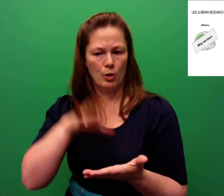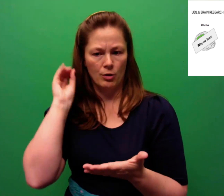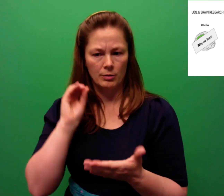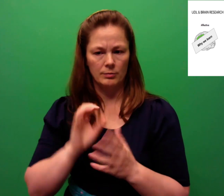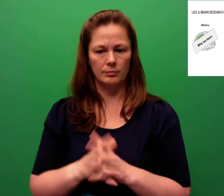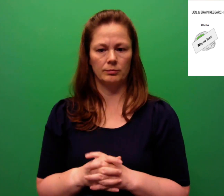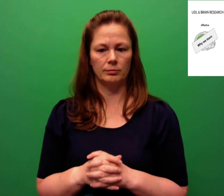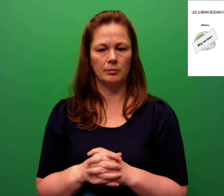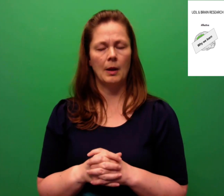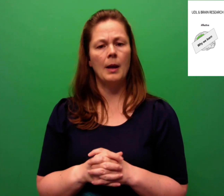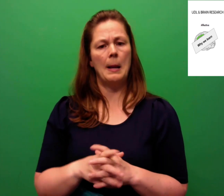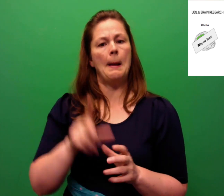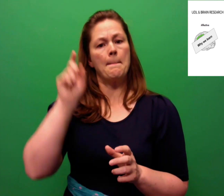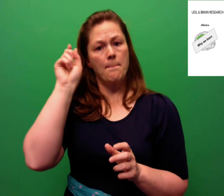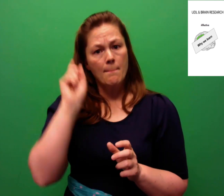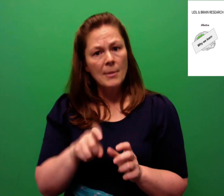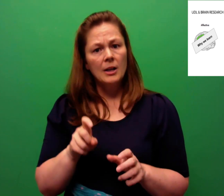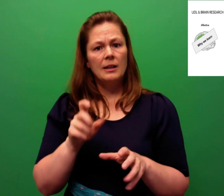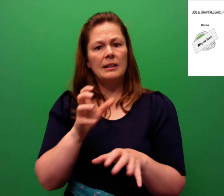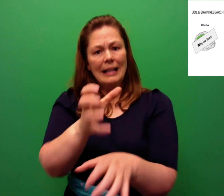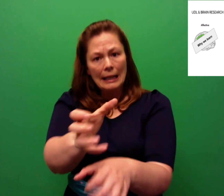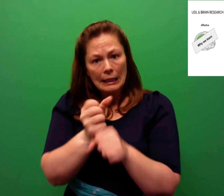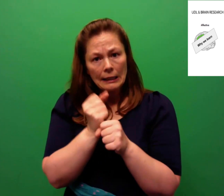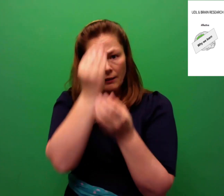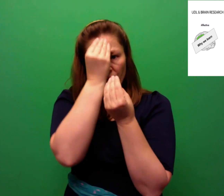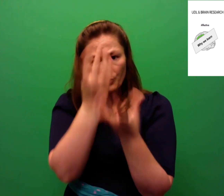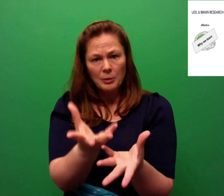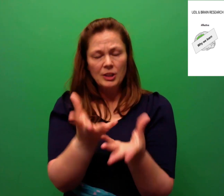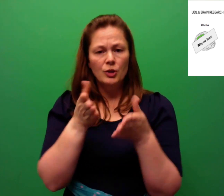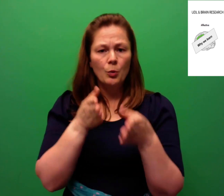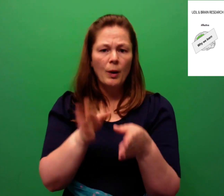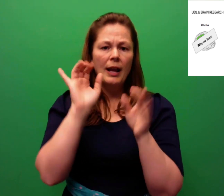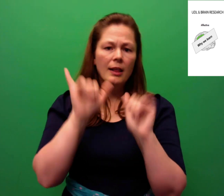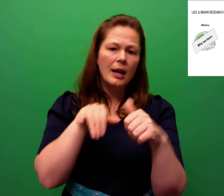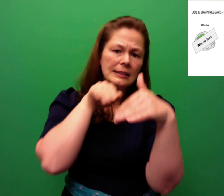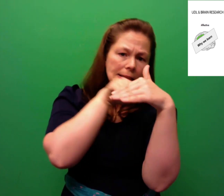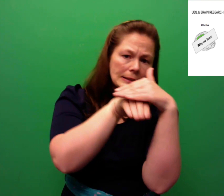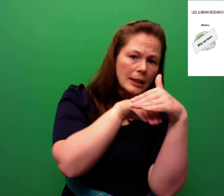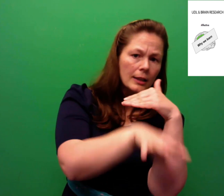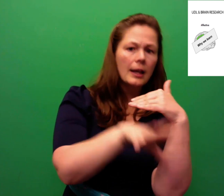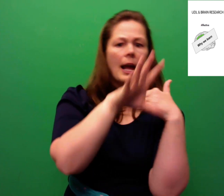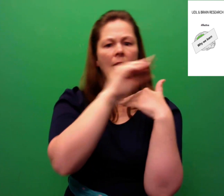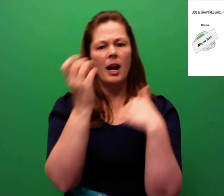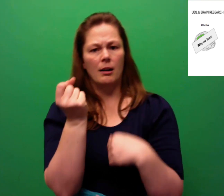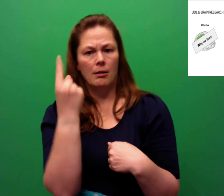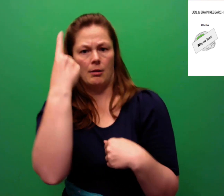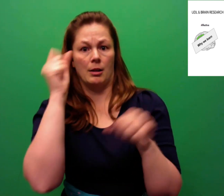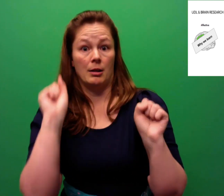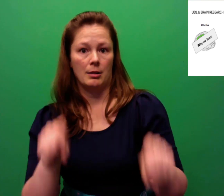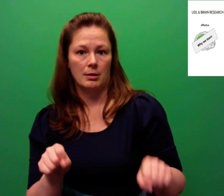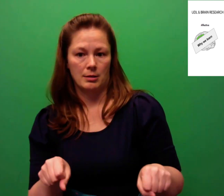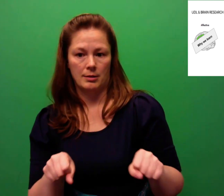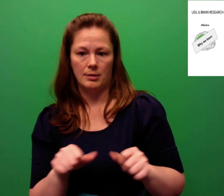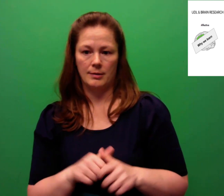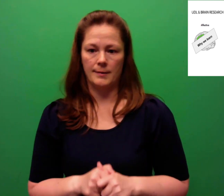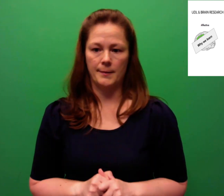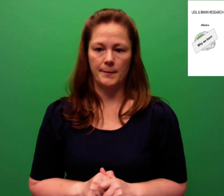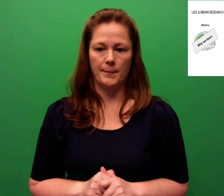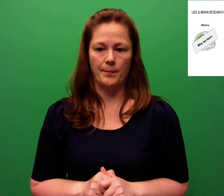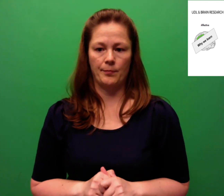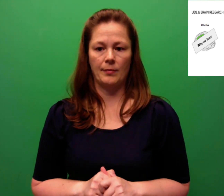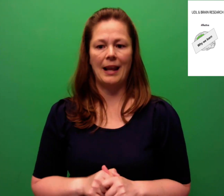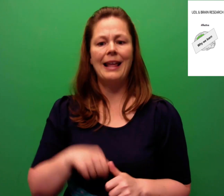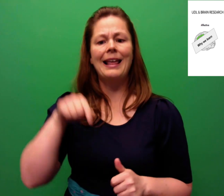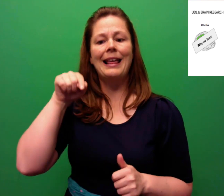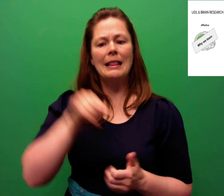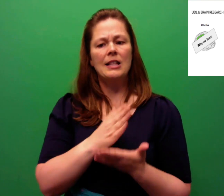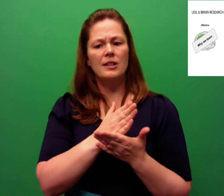comprehensible. The recognition part of learning generally happens in the back